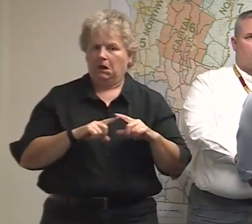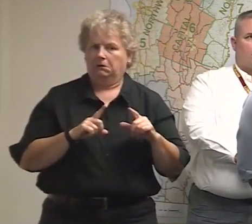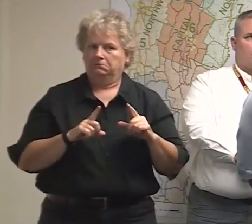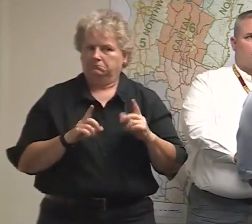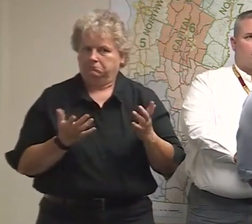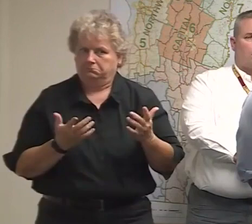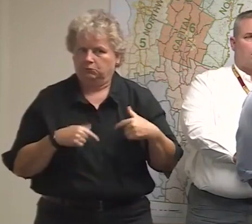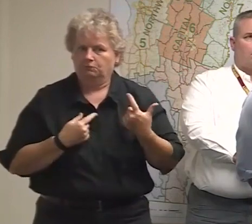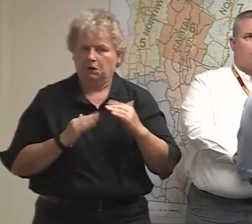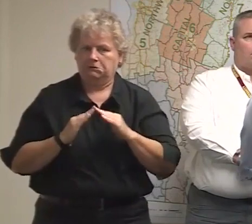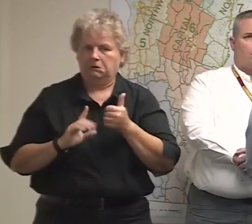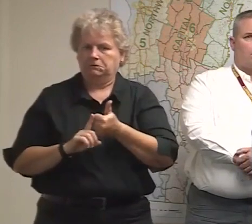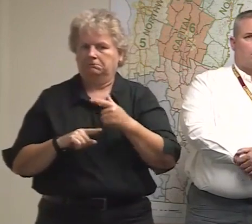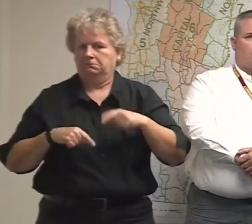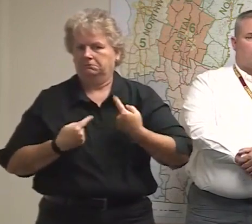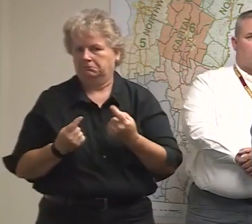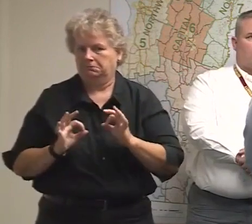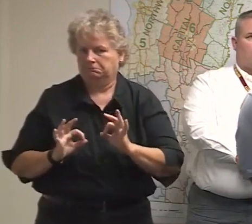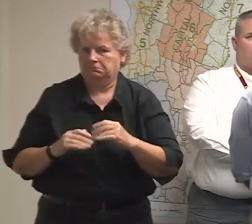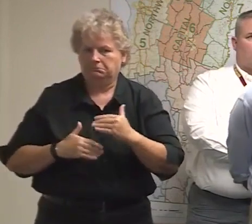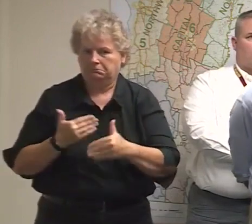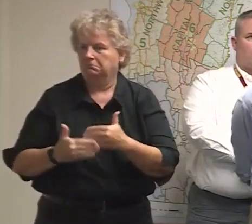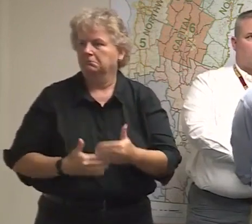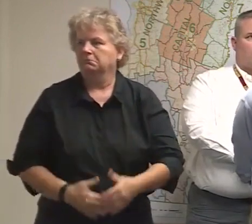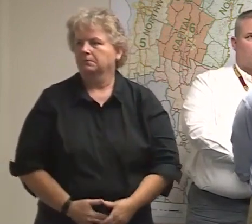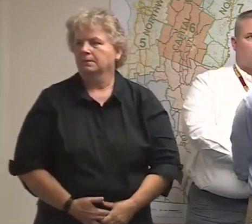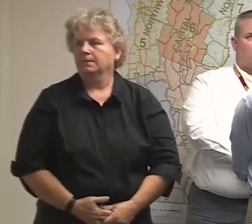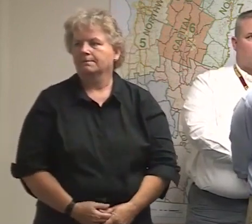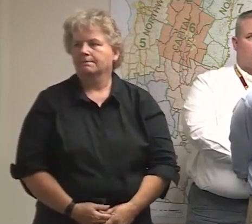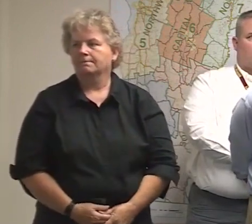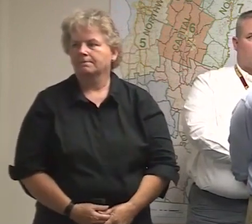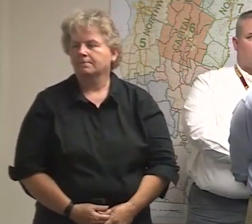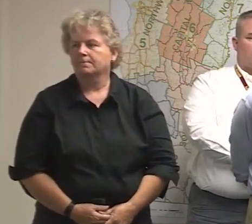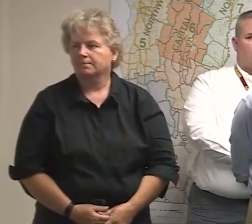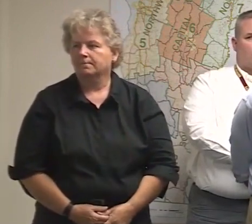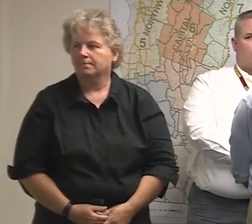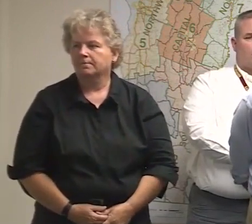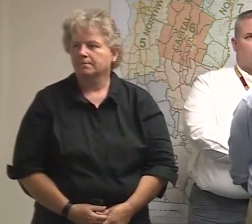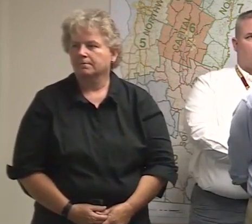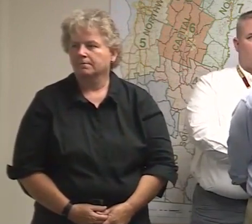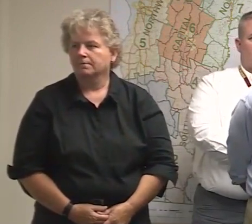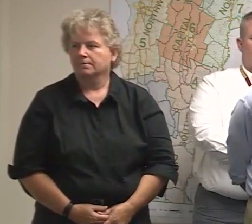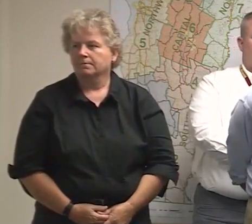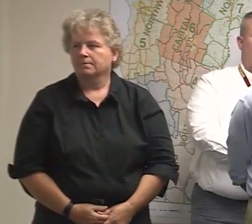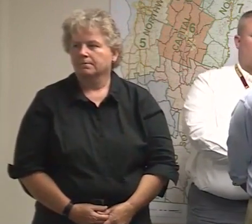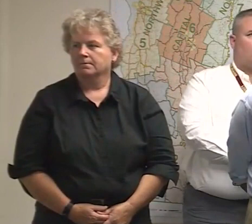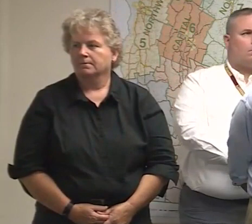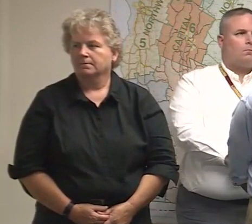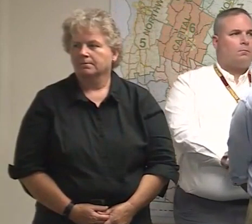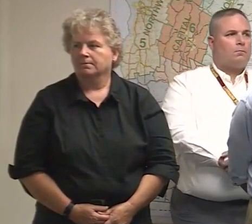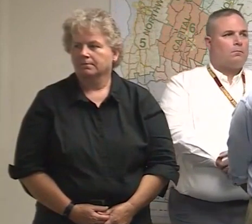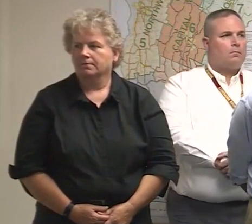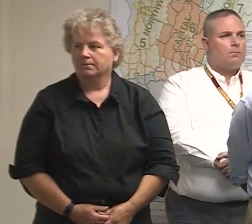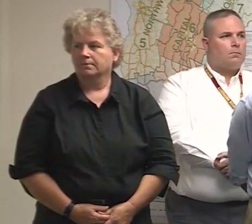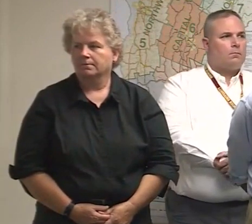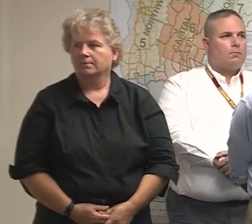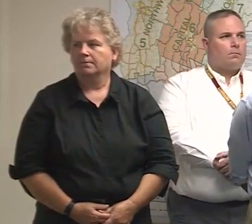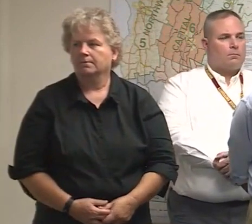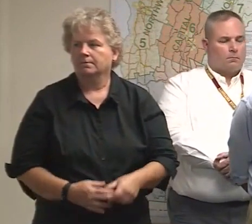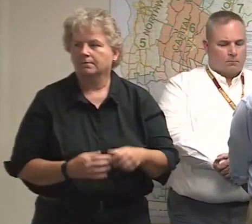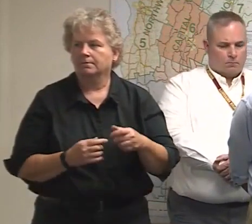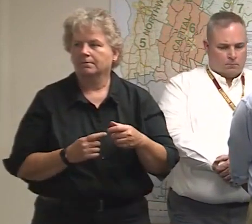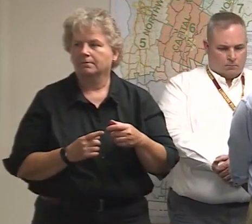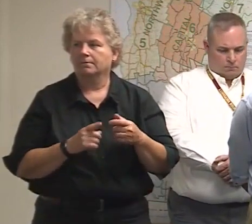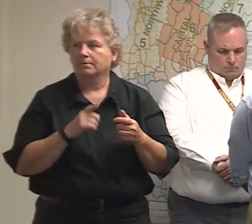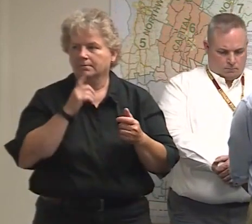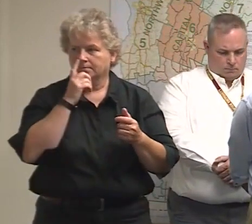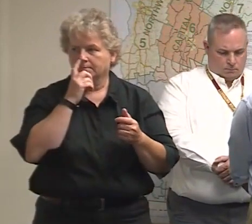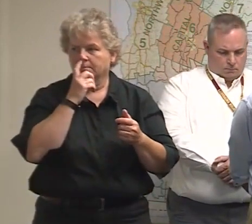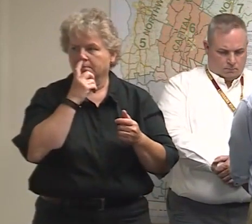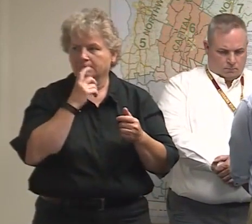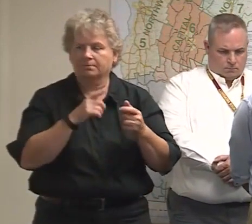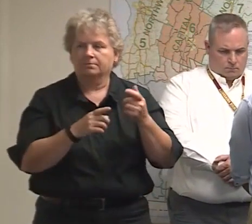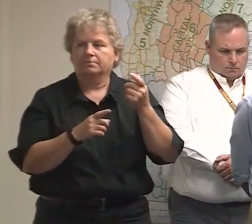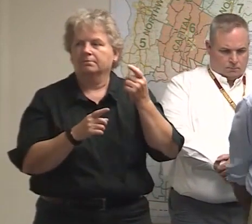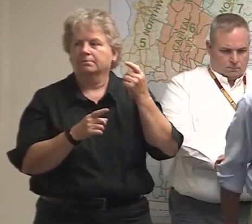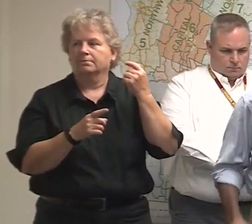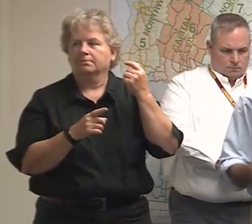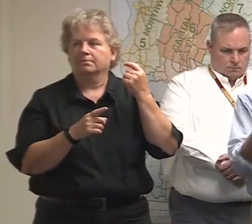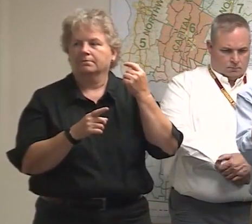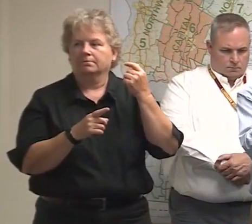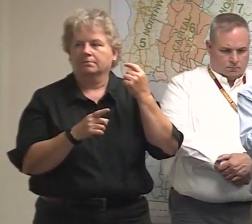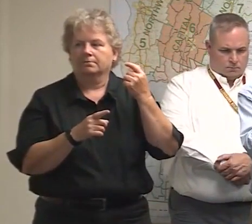YOU MAY RECALL A YEAR AND A HALF AGO AT CHRISTMAS WHEN CHARLOTTE LOST THEIR GARAGE TO FIRE, WE GAVE THREE TRUCKS TO CHARLOTTE FOR THE WINTER.